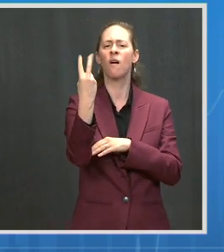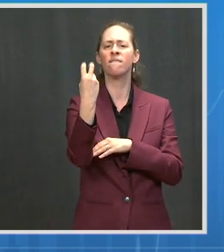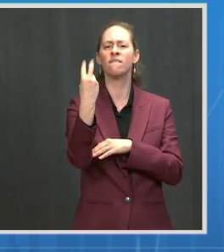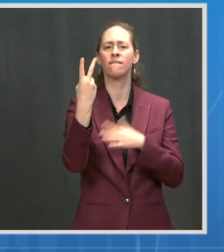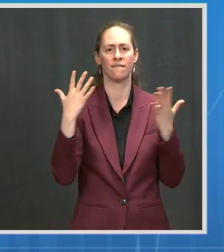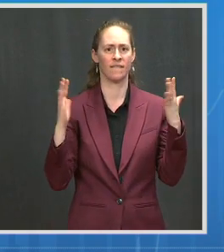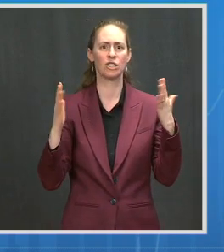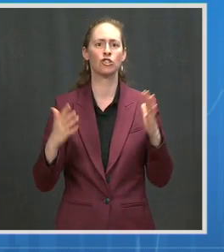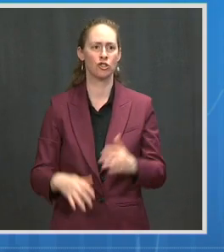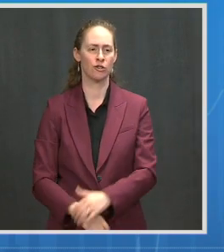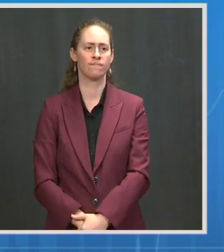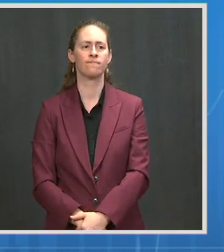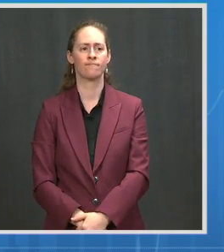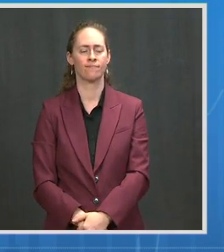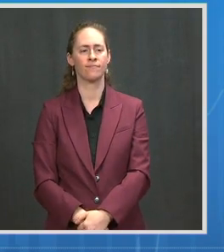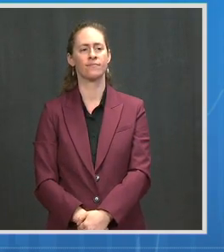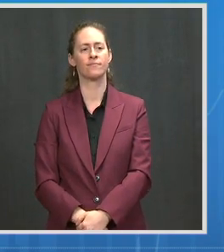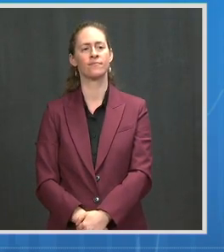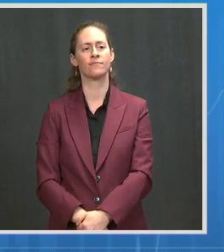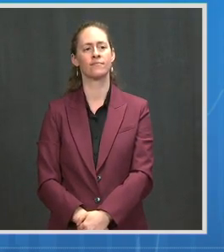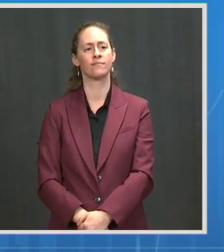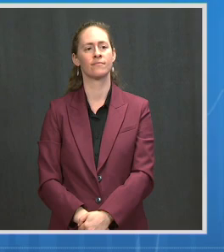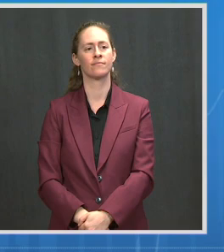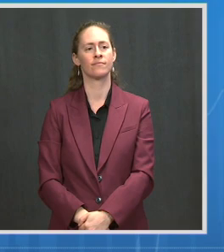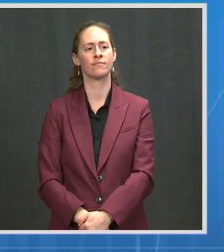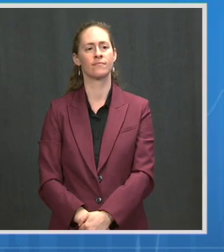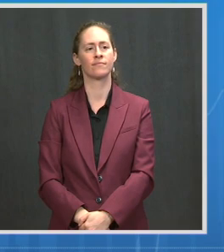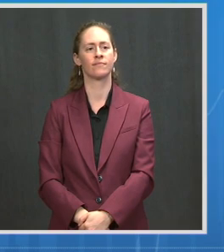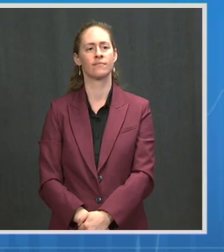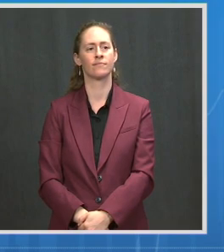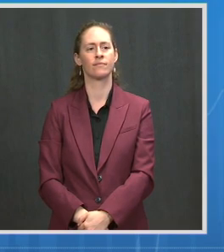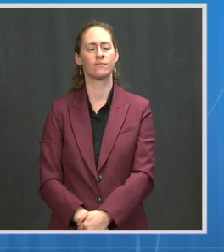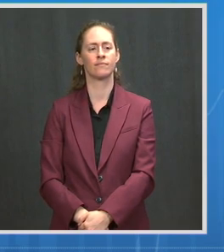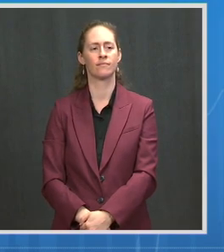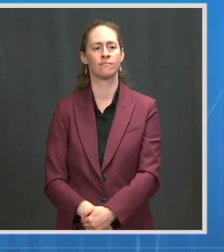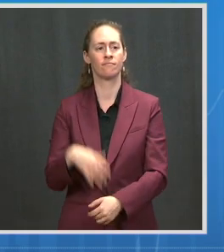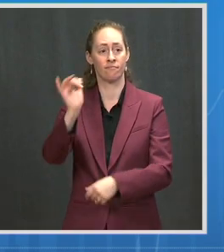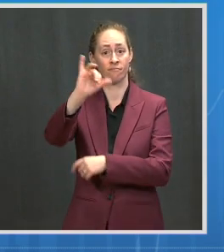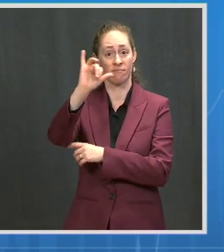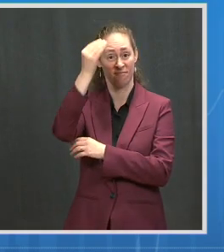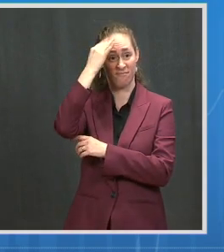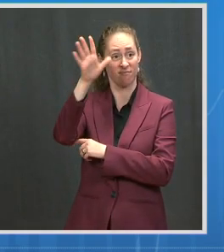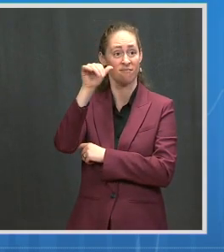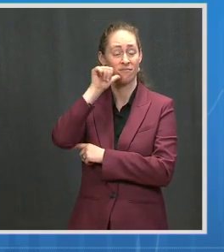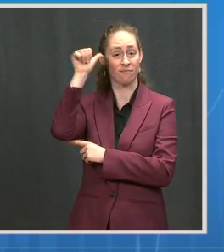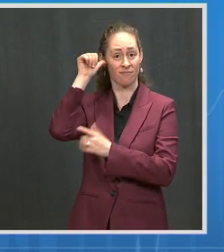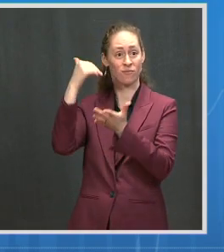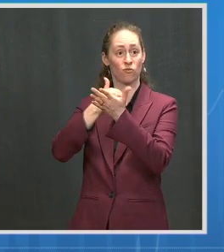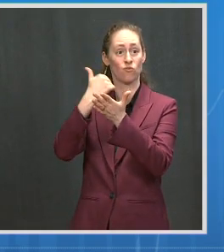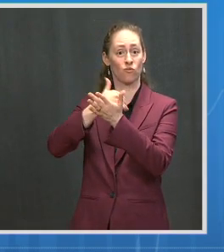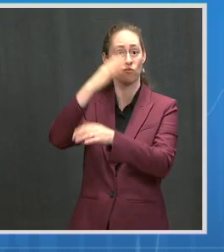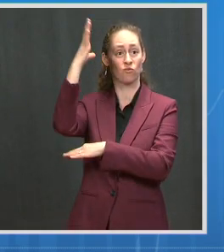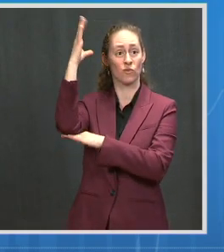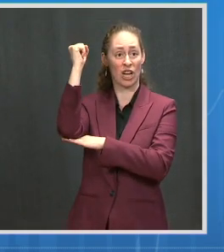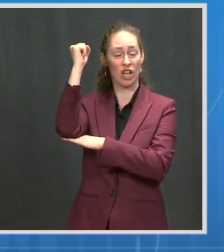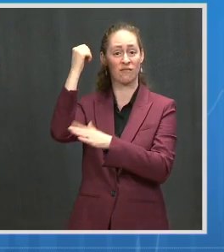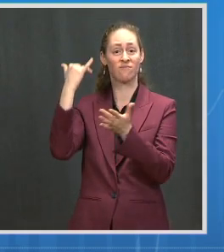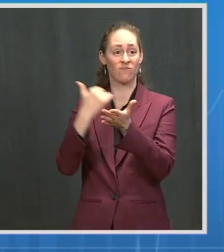As the President announced, more than 60 percent of people 18 years and older have received at least one vaccine dose.